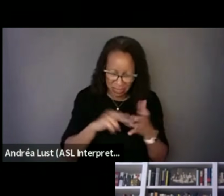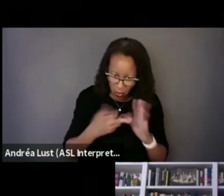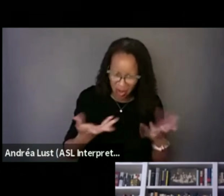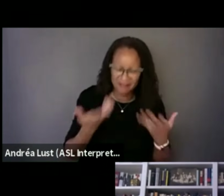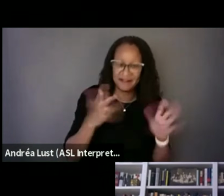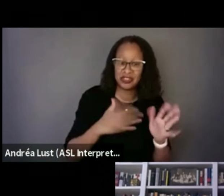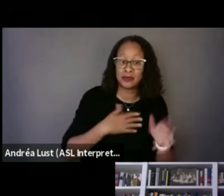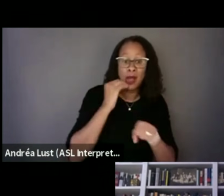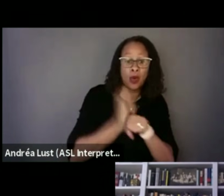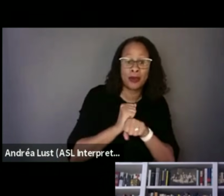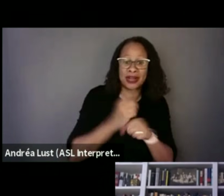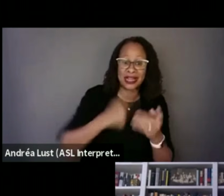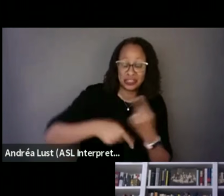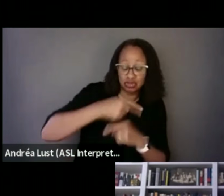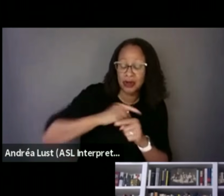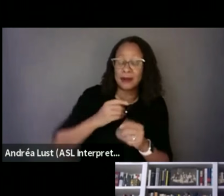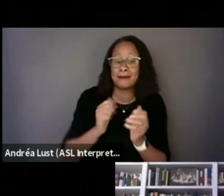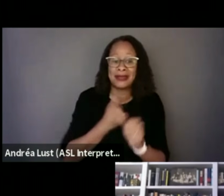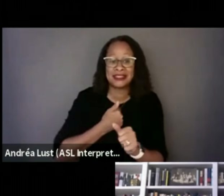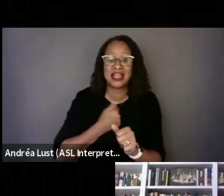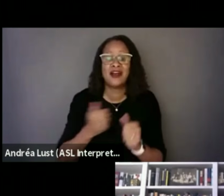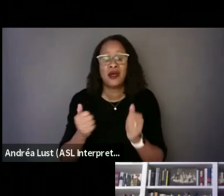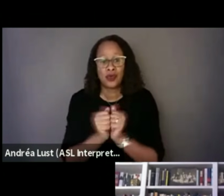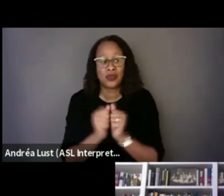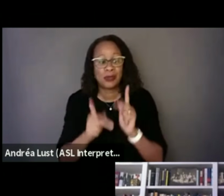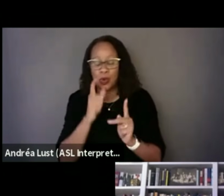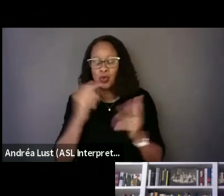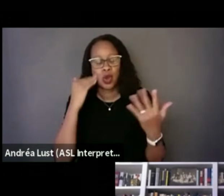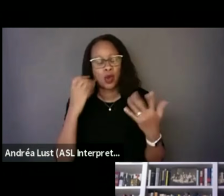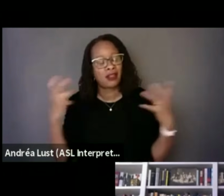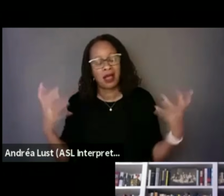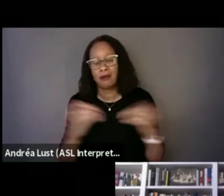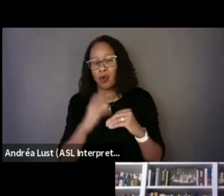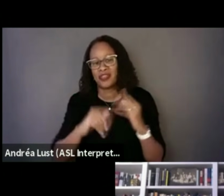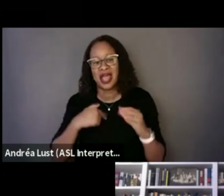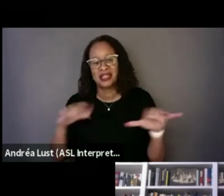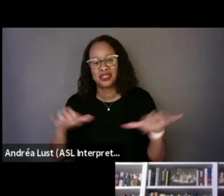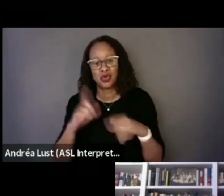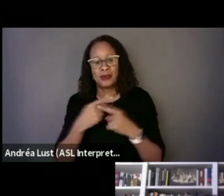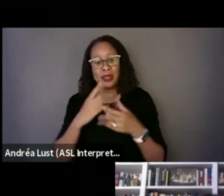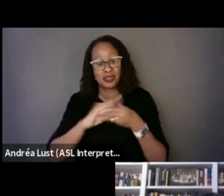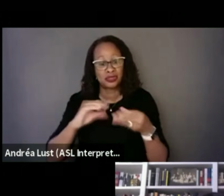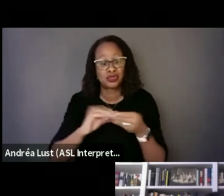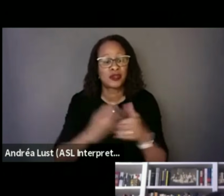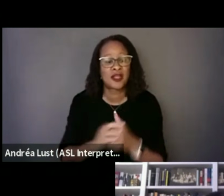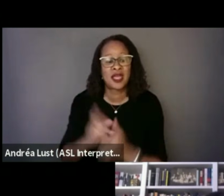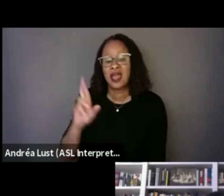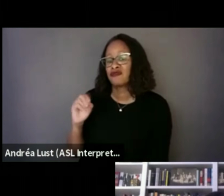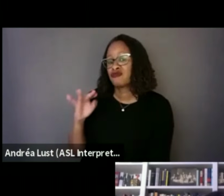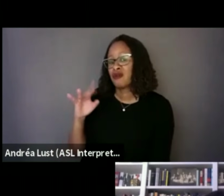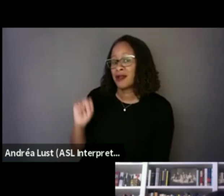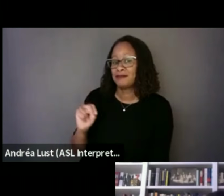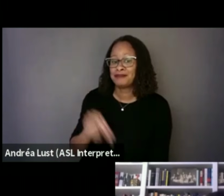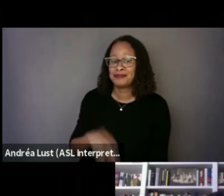myself with people who know a lot more than I do about the dynamic. But also you... It's also filmed in Cinemascope.